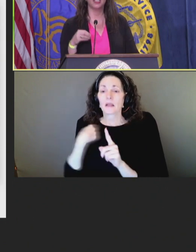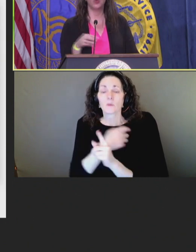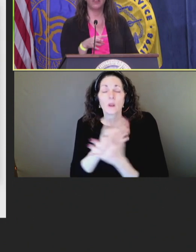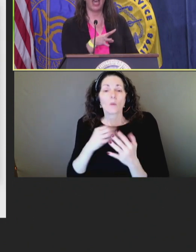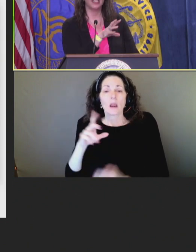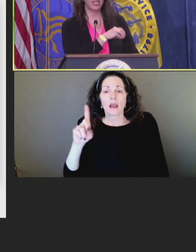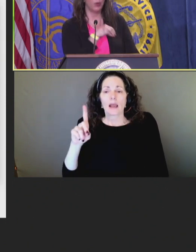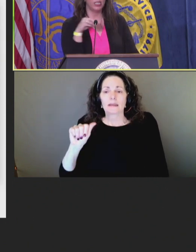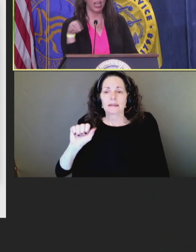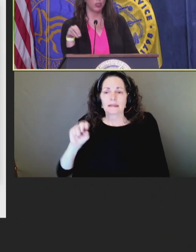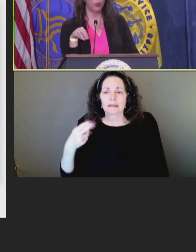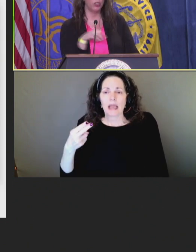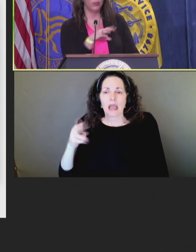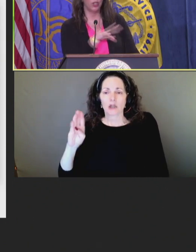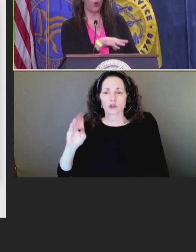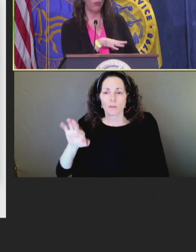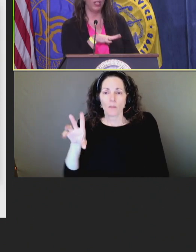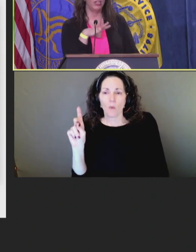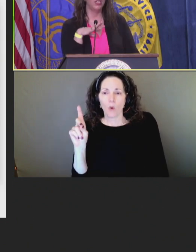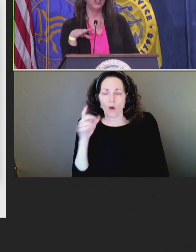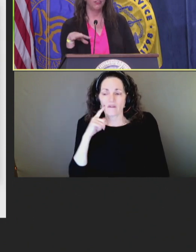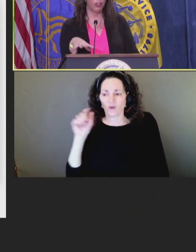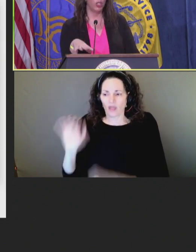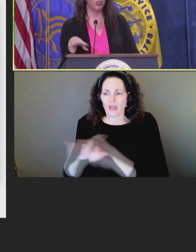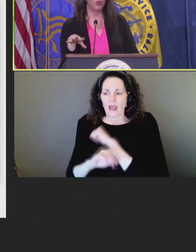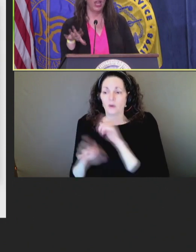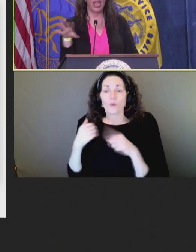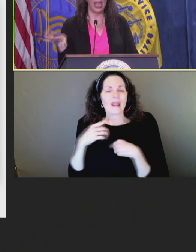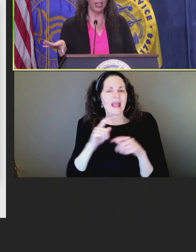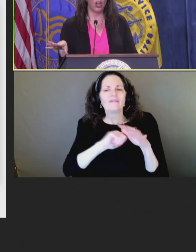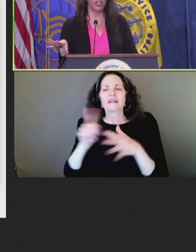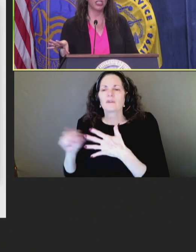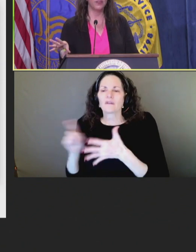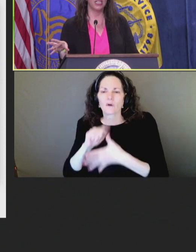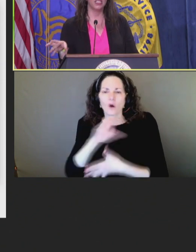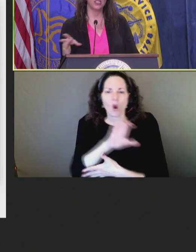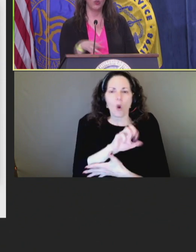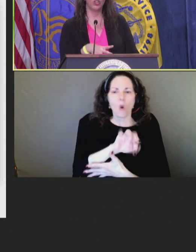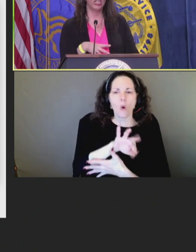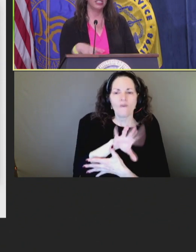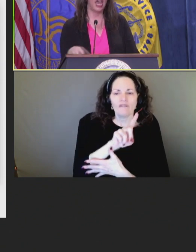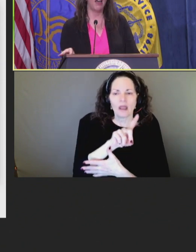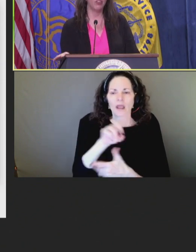we've had separate dashboards for COVID, flu, and RSV. And so, we're looking to have those